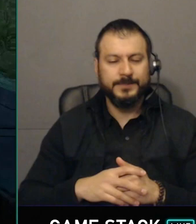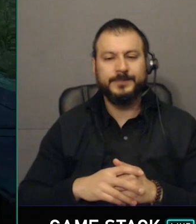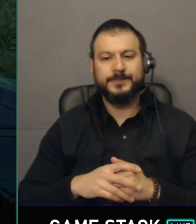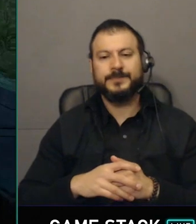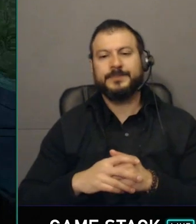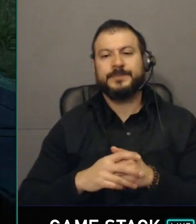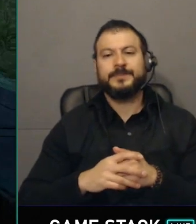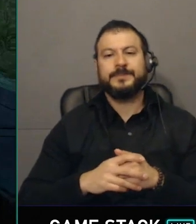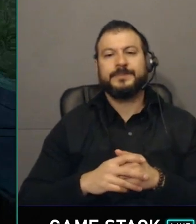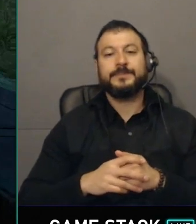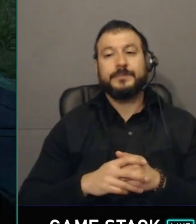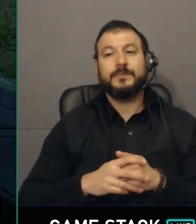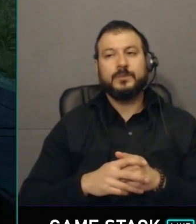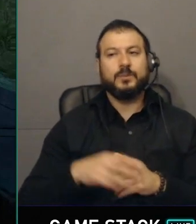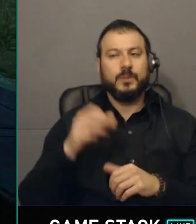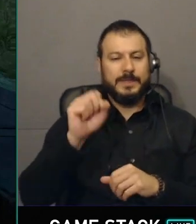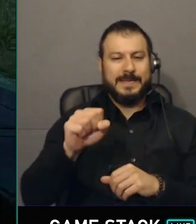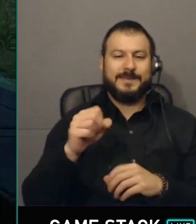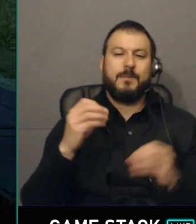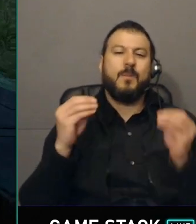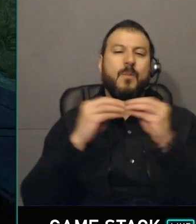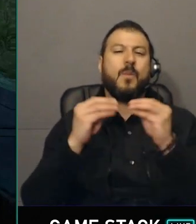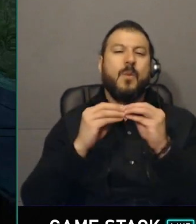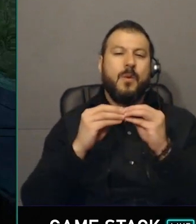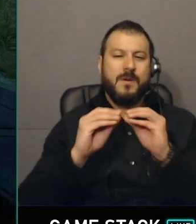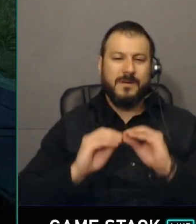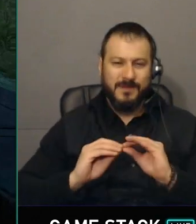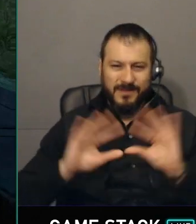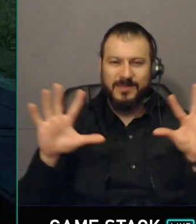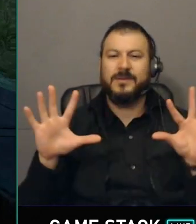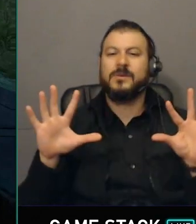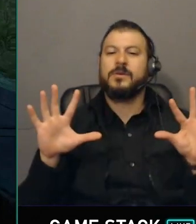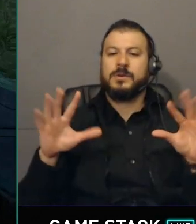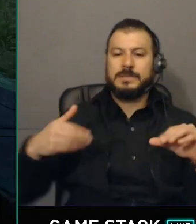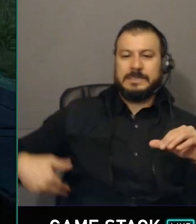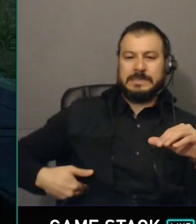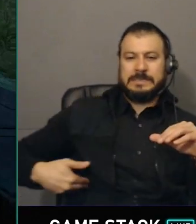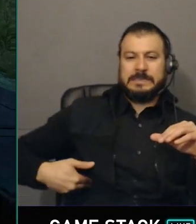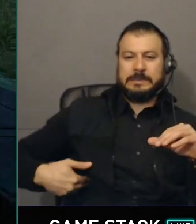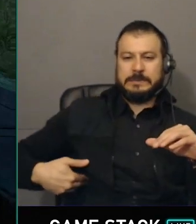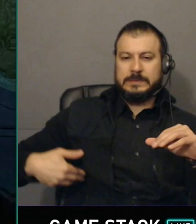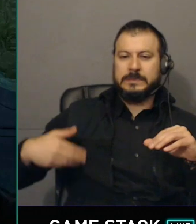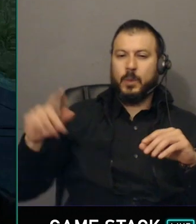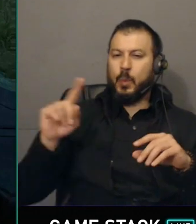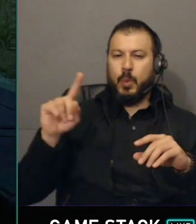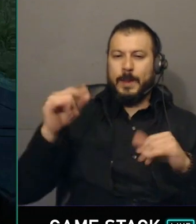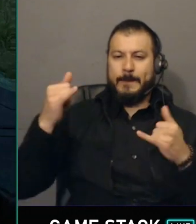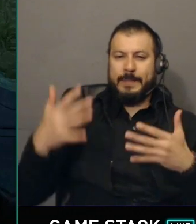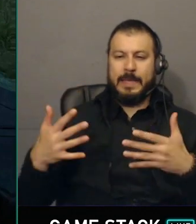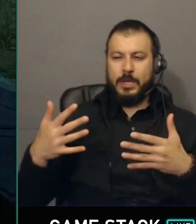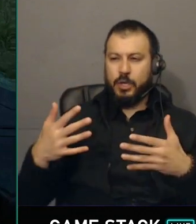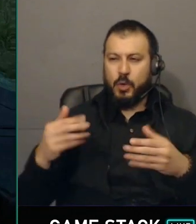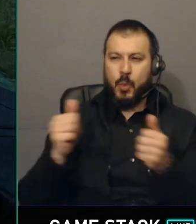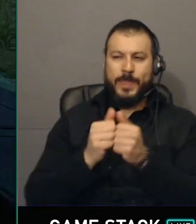So now, you see, you get a much better sense of the space the player is in with smooth transitions